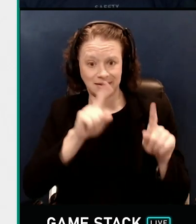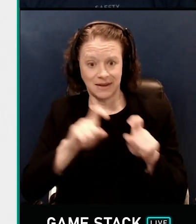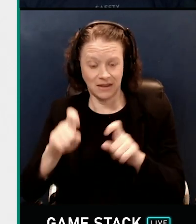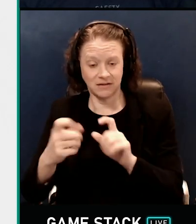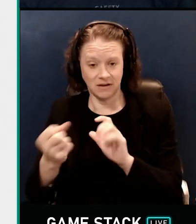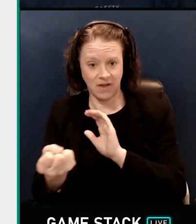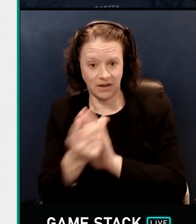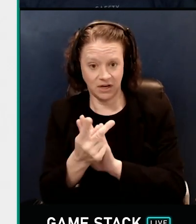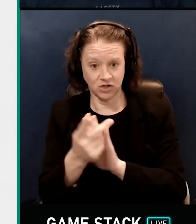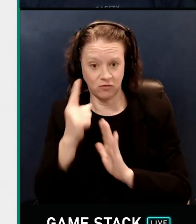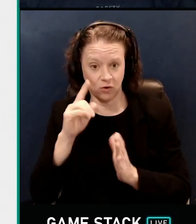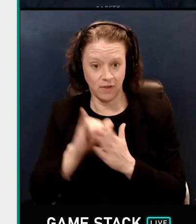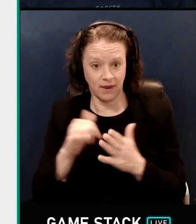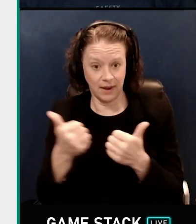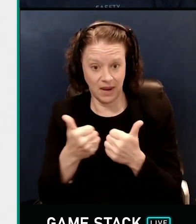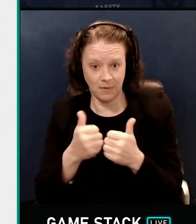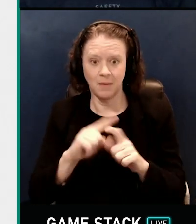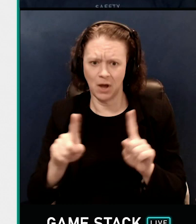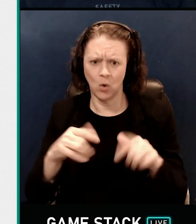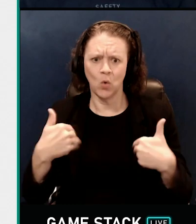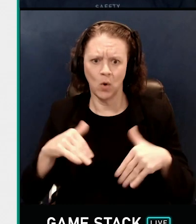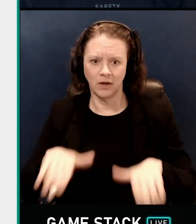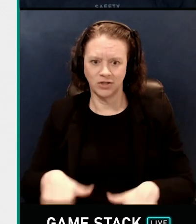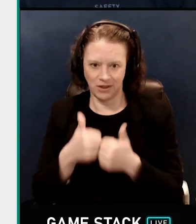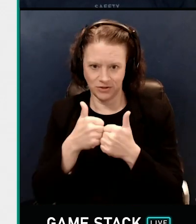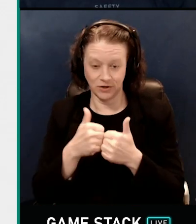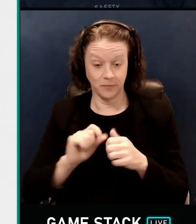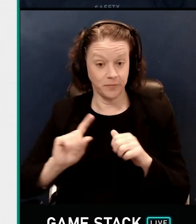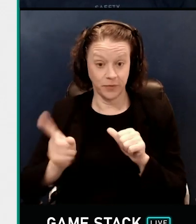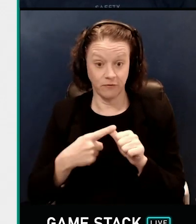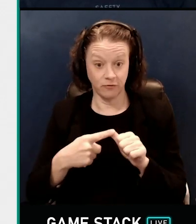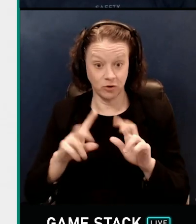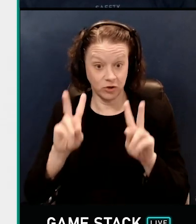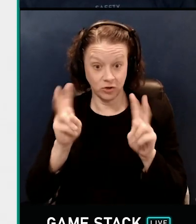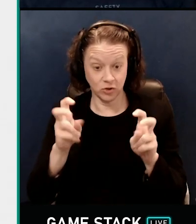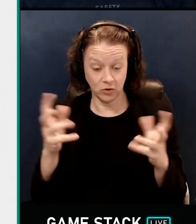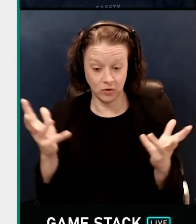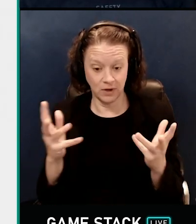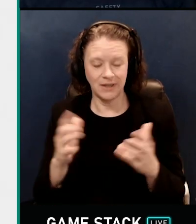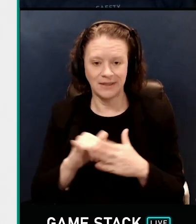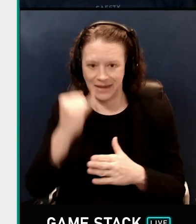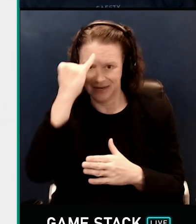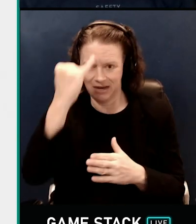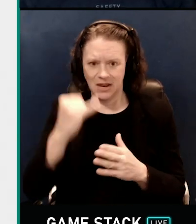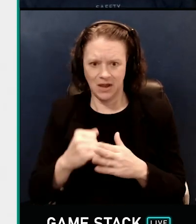It was also challenging to do. So the first issue we saw is there would be a big upfront cost.